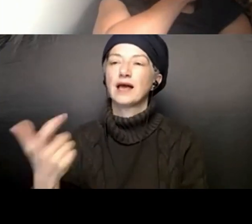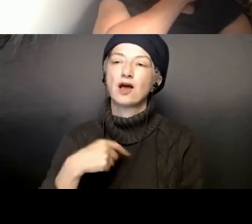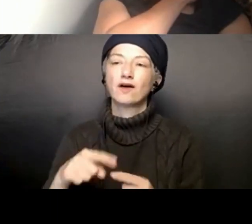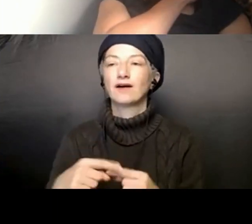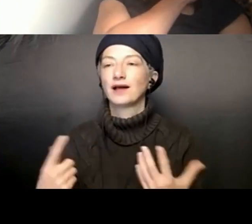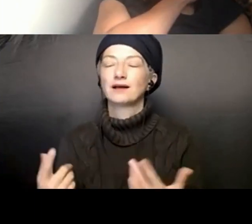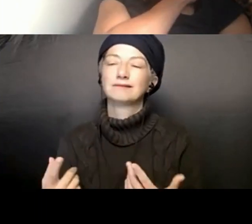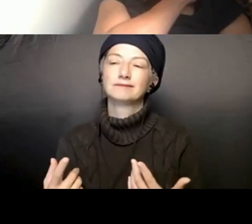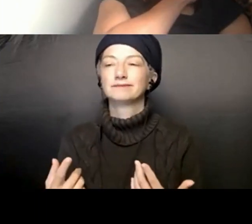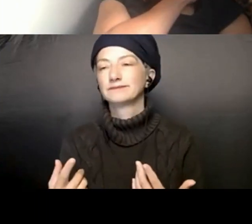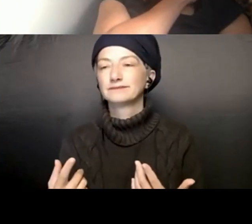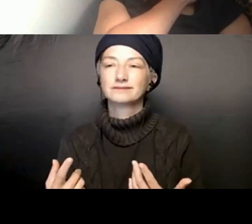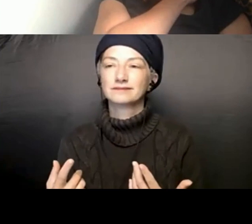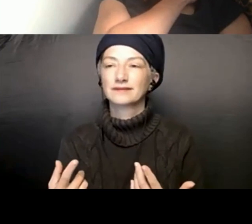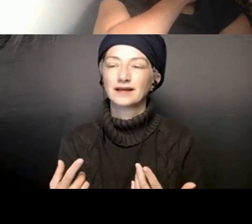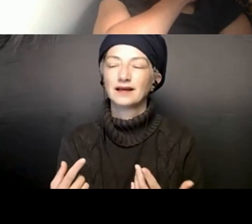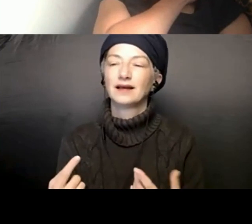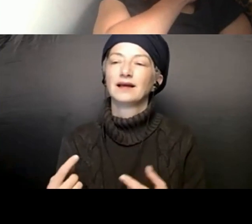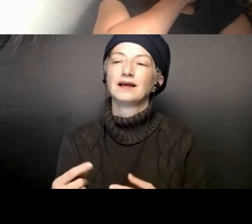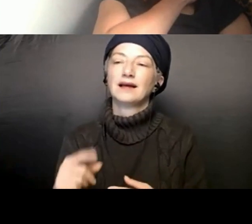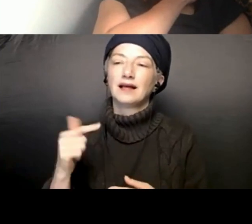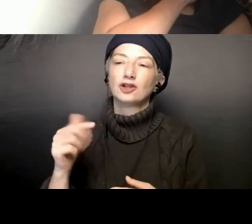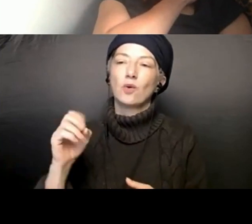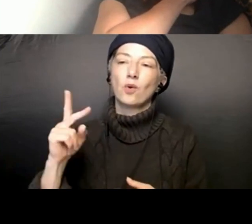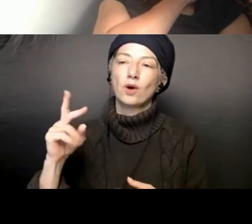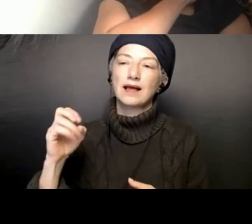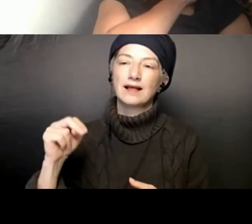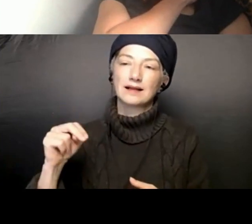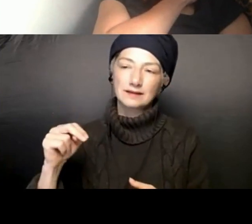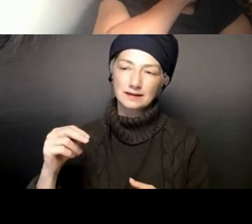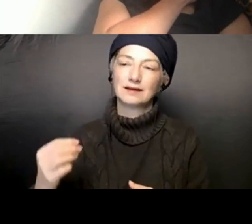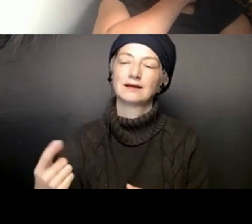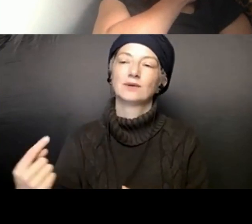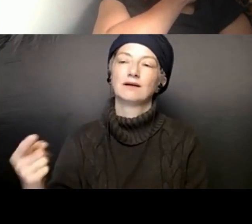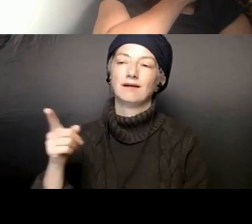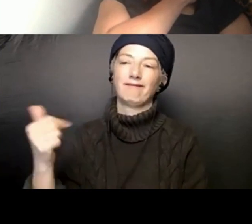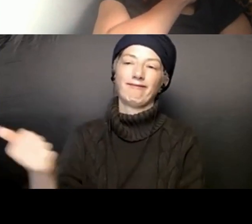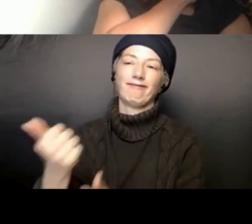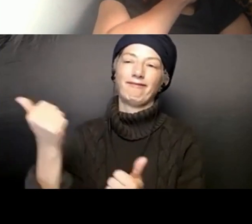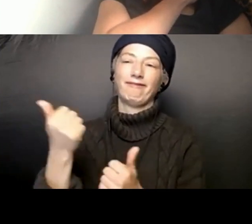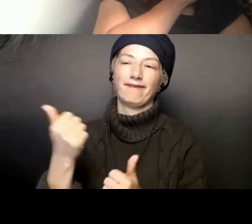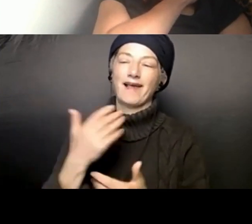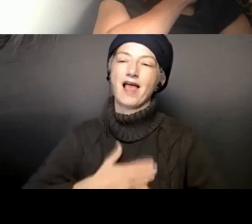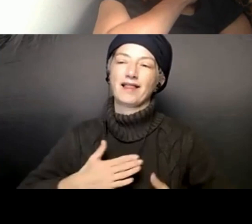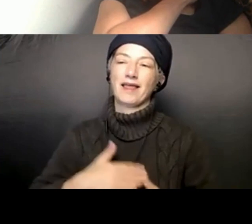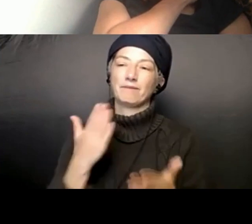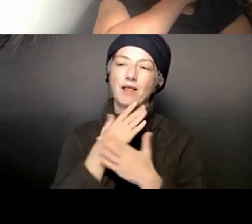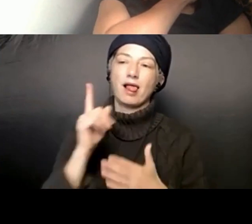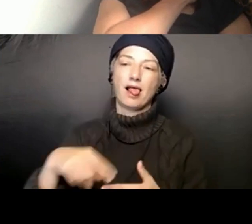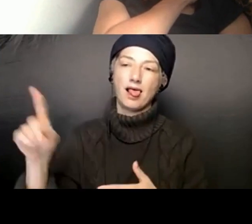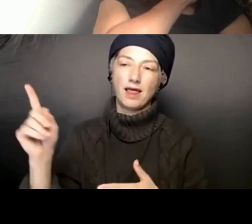So that was very important to me. And it's really, really beautiful to see that people have this trust.